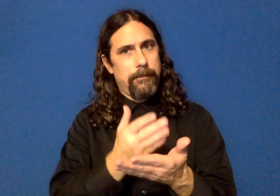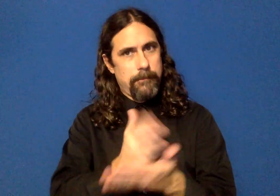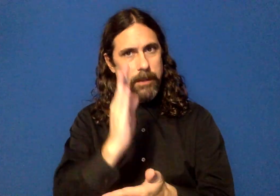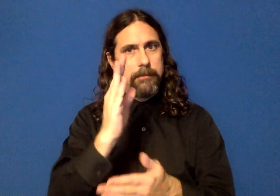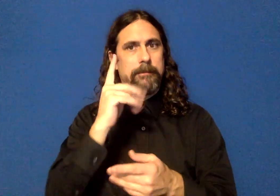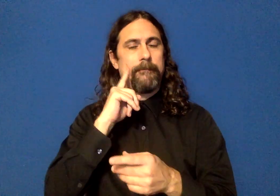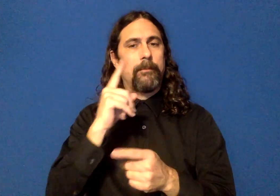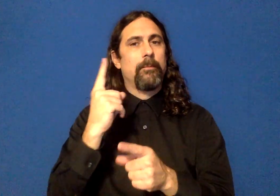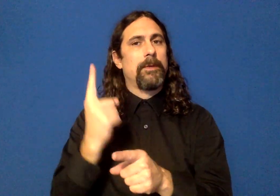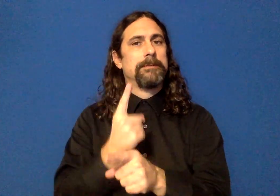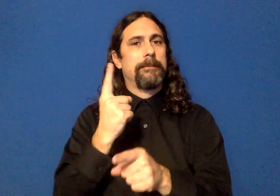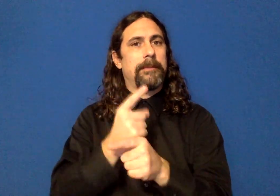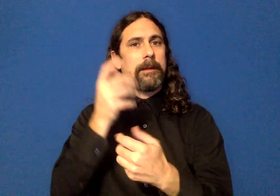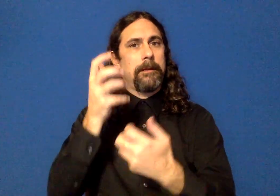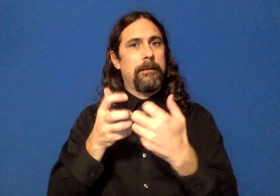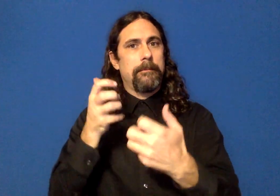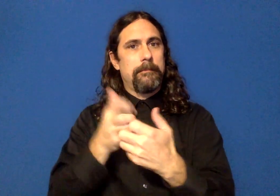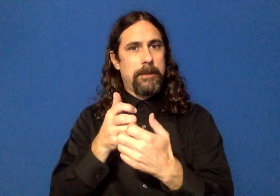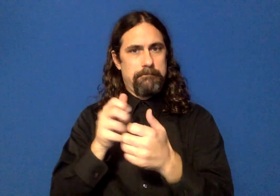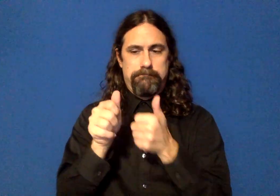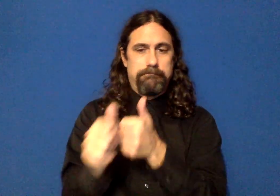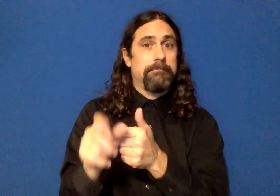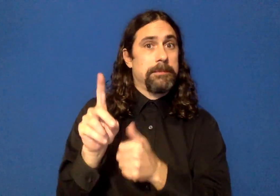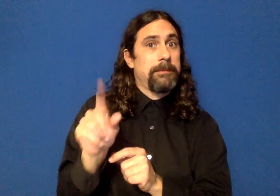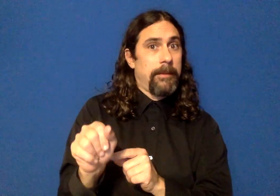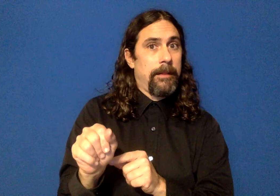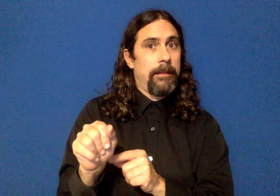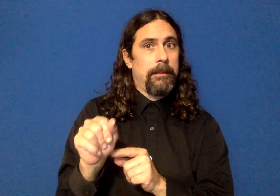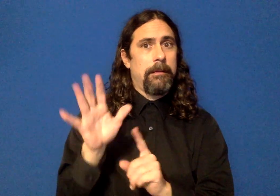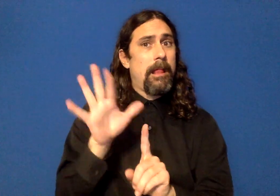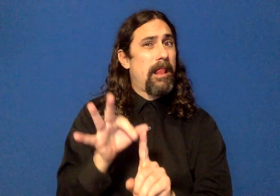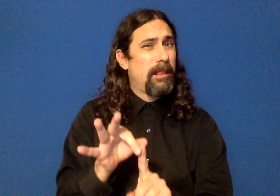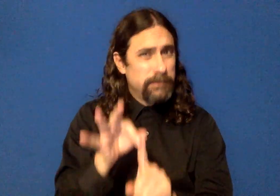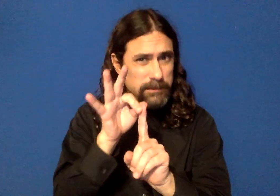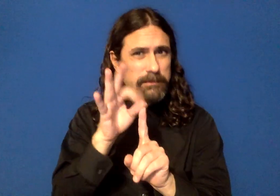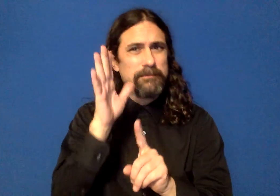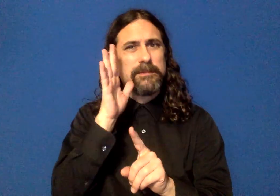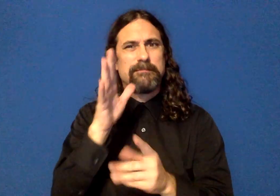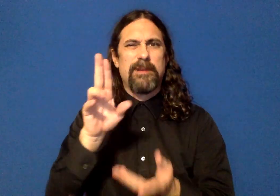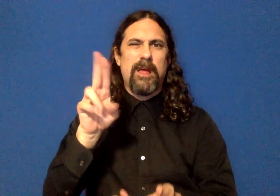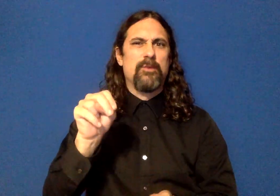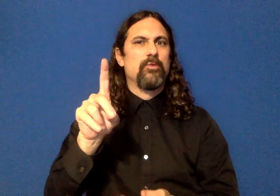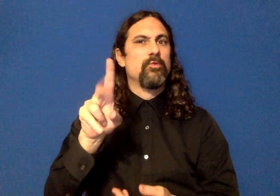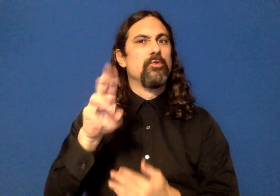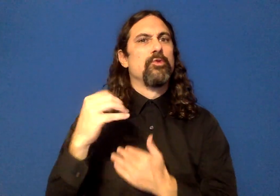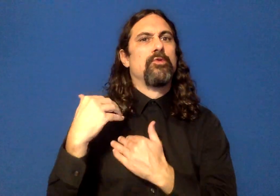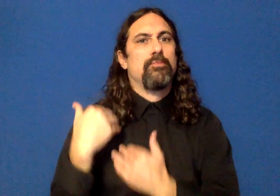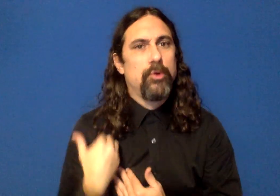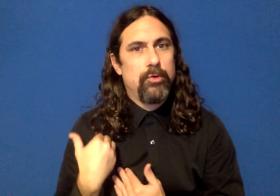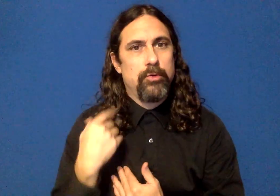unless it would create an undue hardship. If your housing provider is not willing to